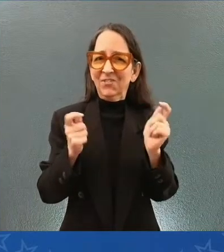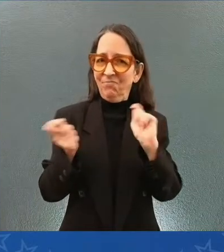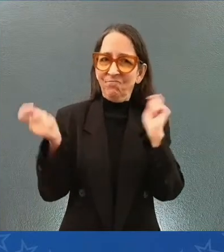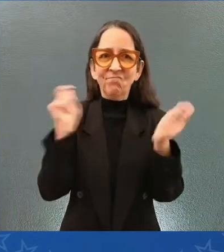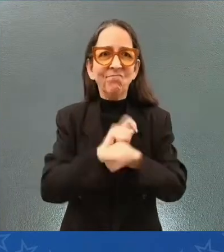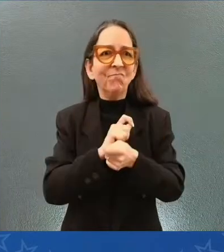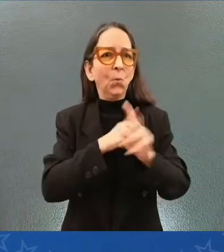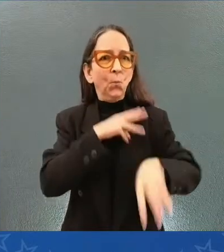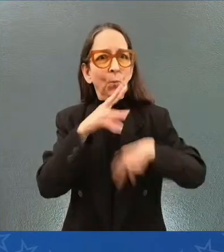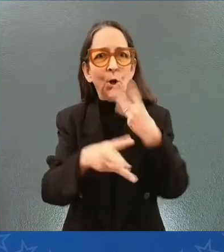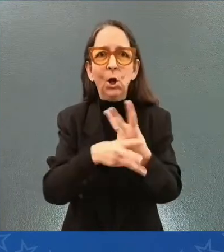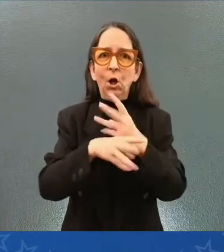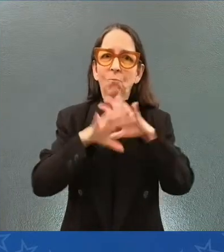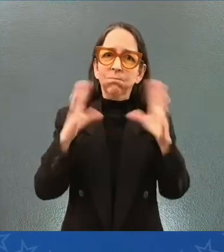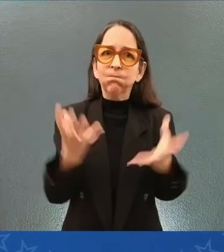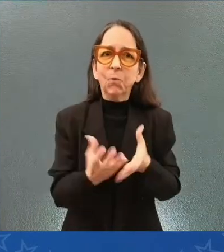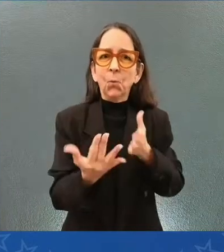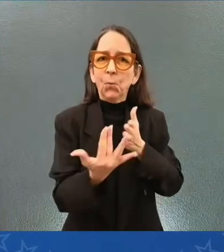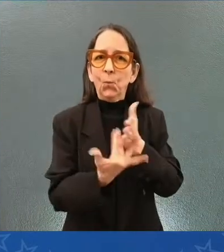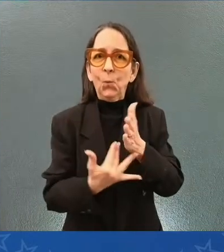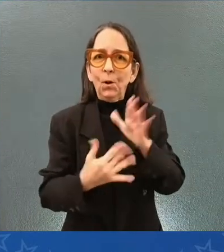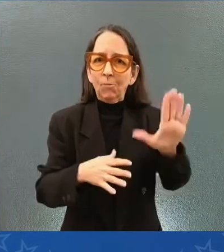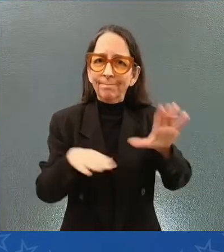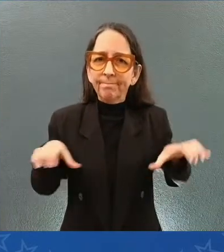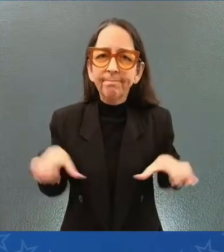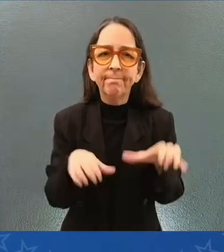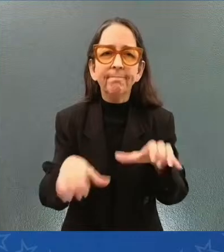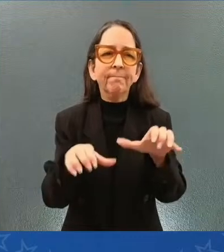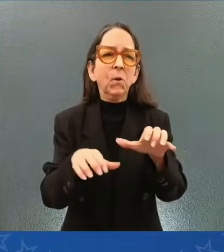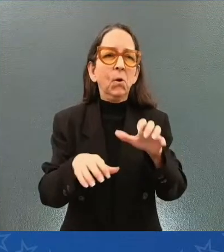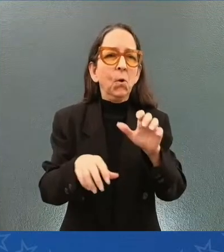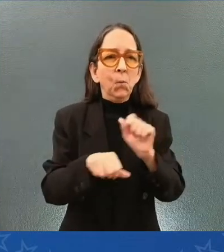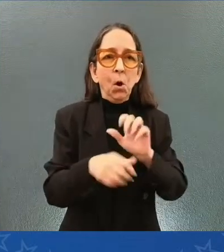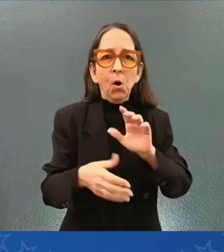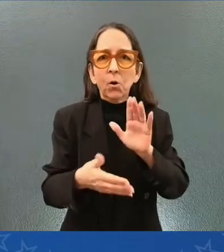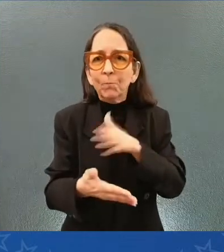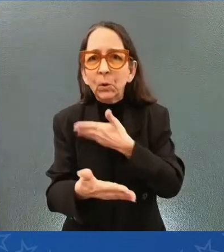rebellion and rejoicing, he has composed anthems to peace and civil rights.